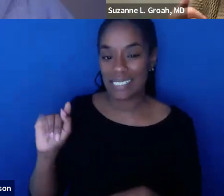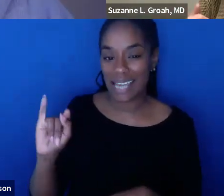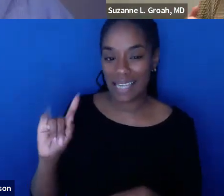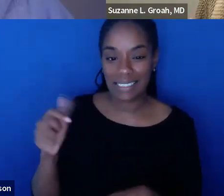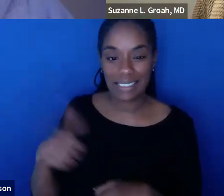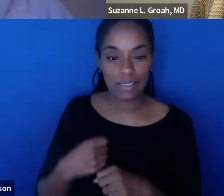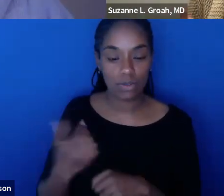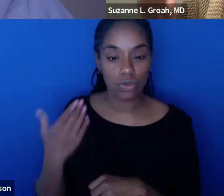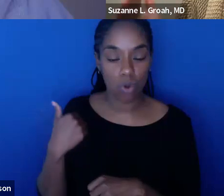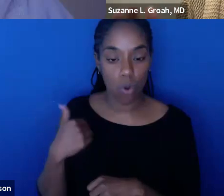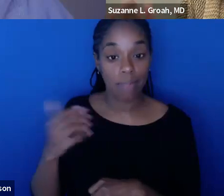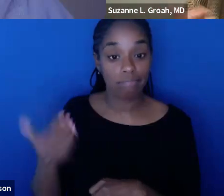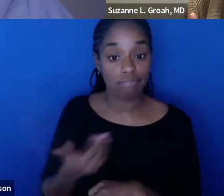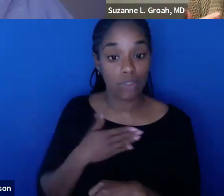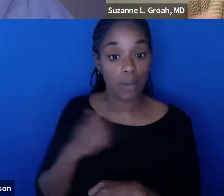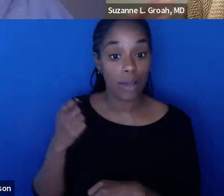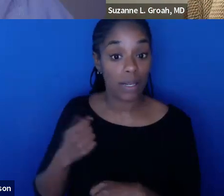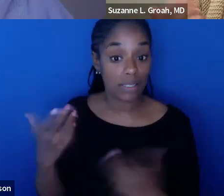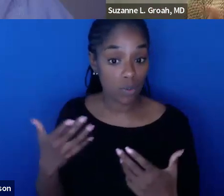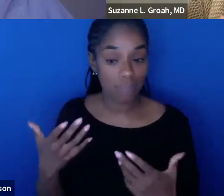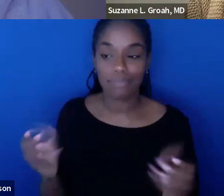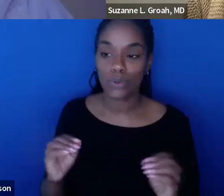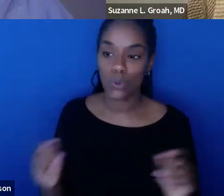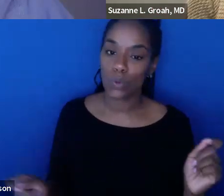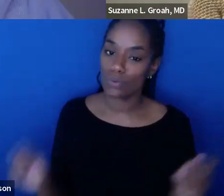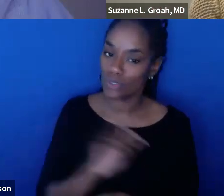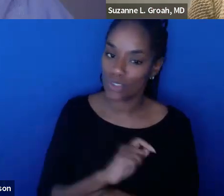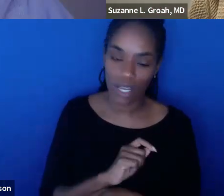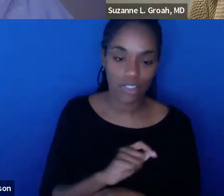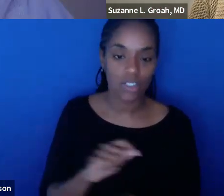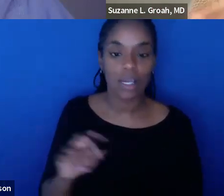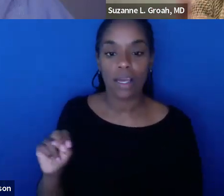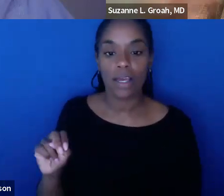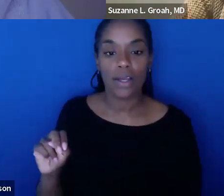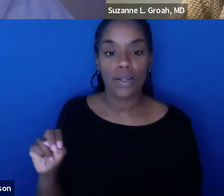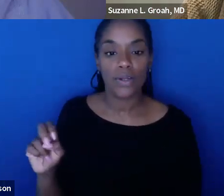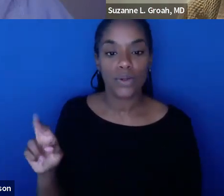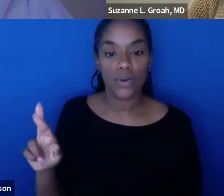my grants was always like, there's been no change in neurogenic bladders in 50 years. And look, we're proposing this.